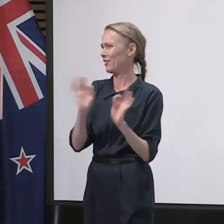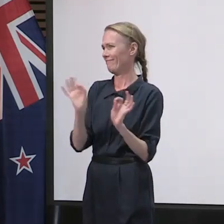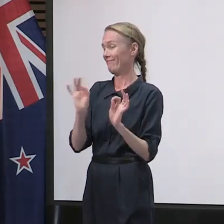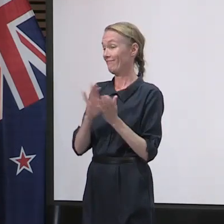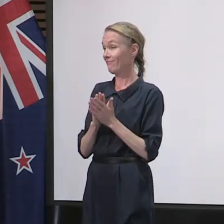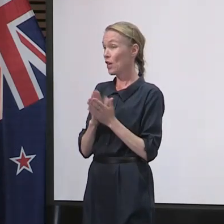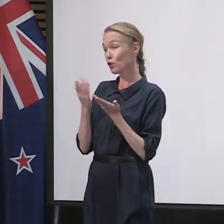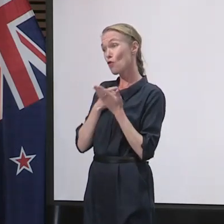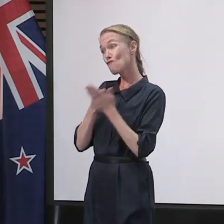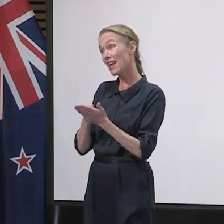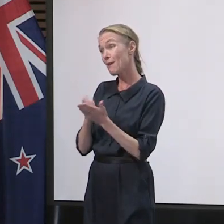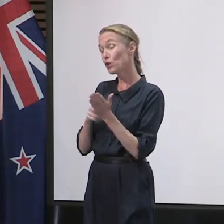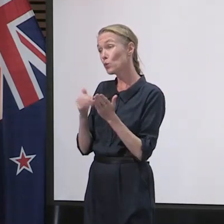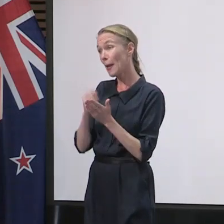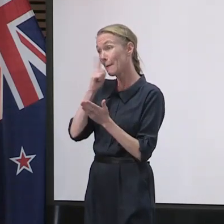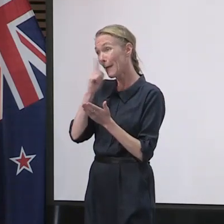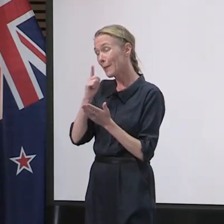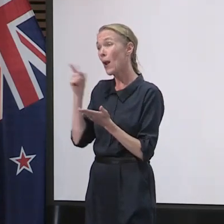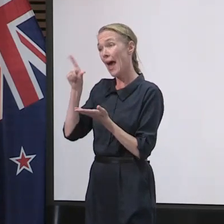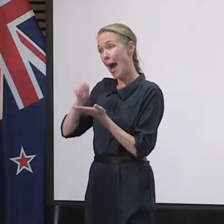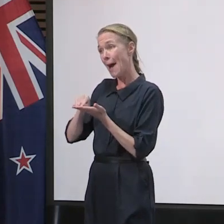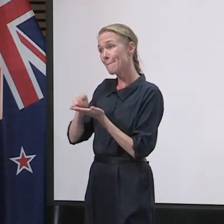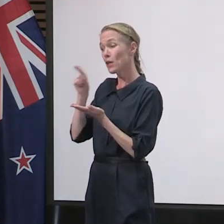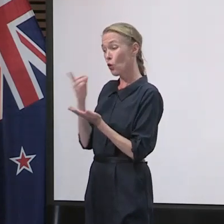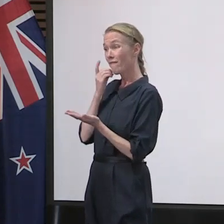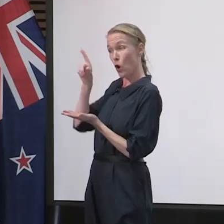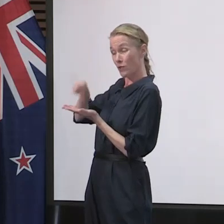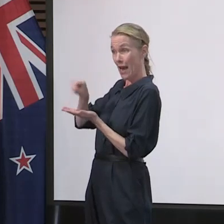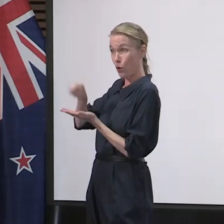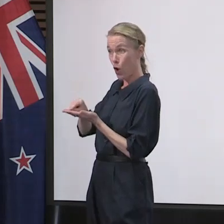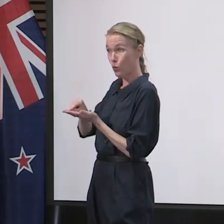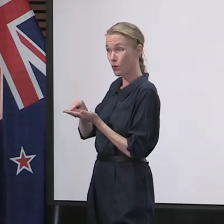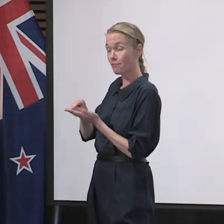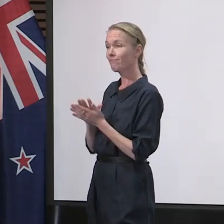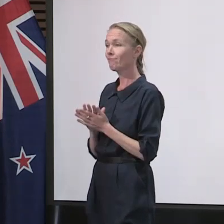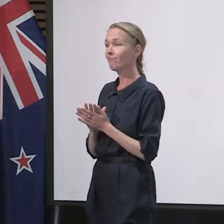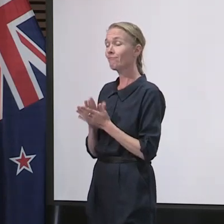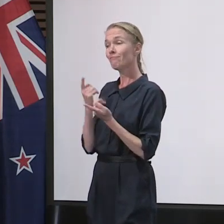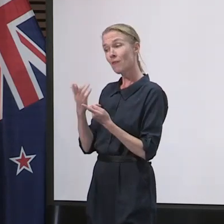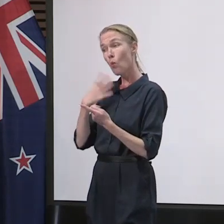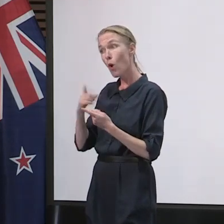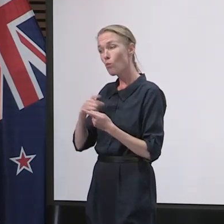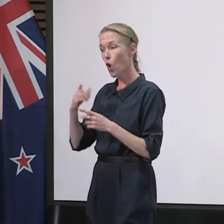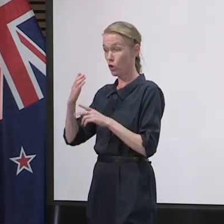know you have been here today. I would encourage Kiwis to download the app, and our key